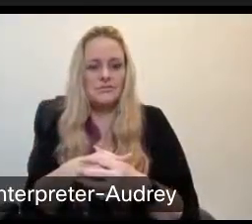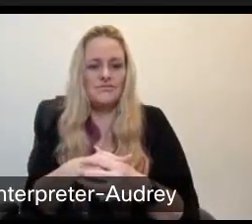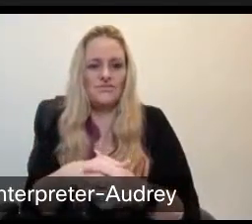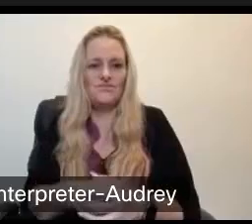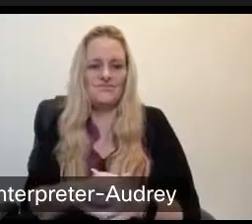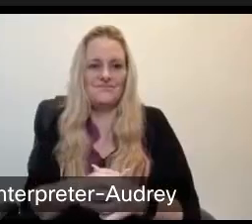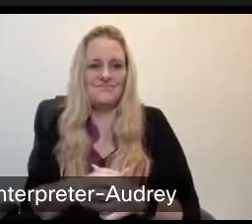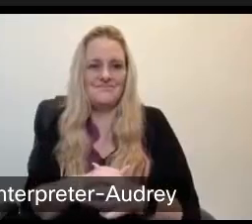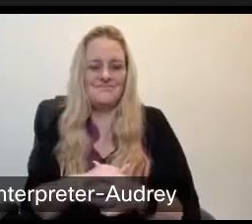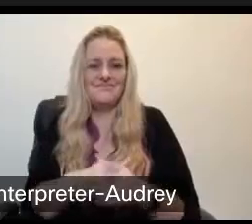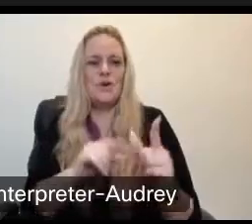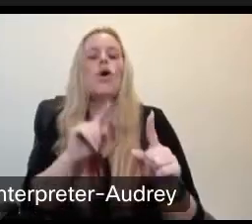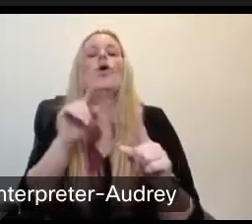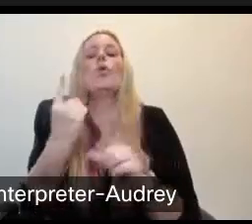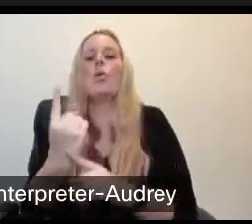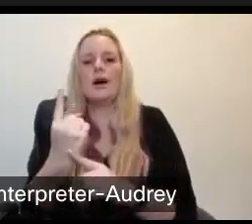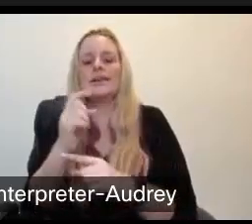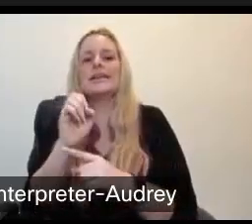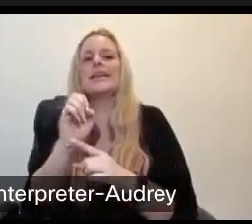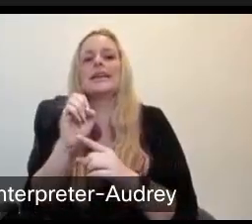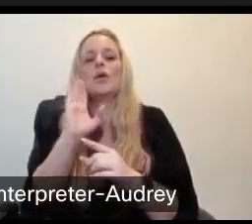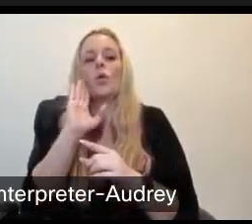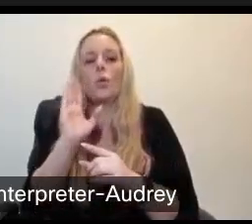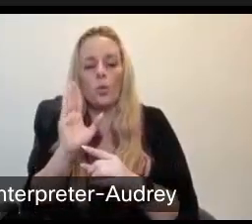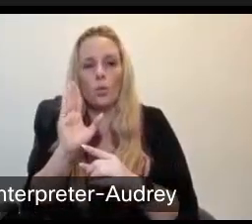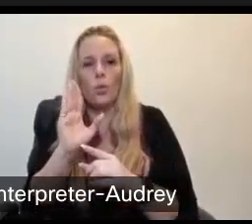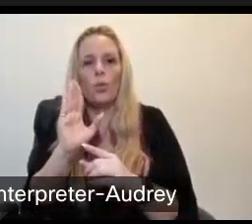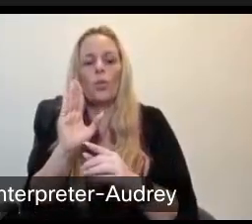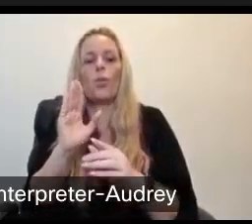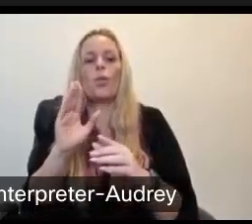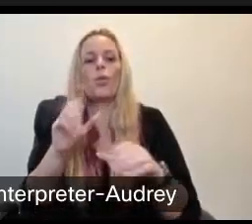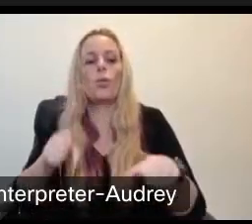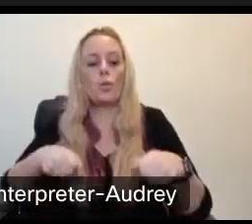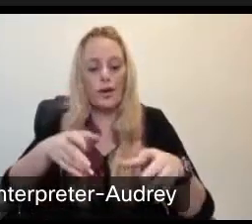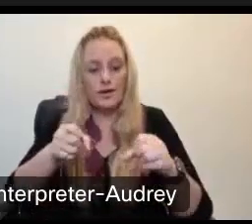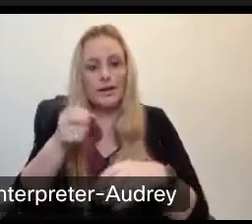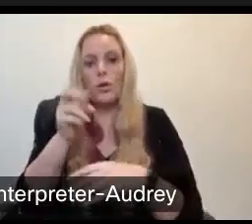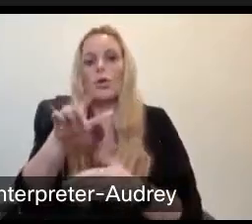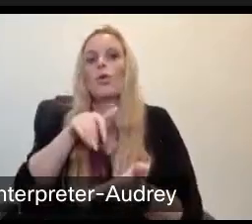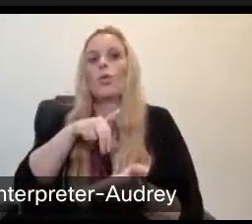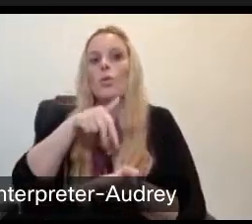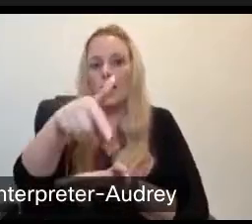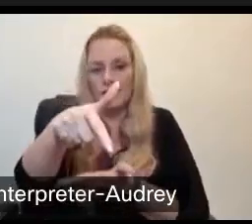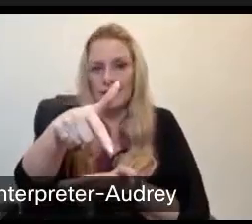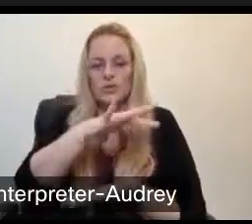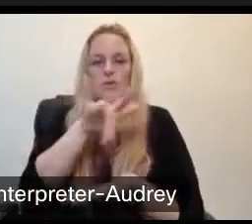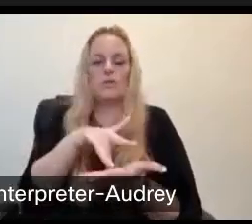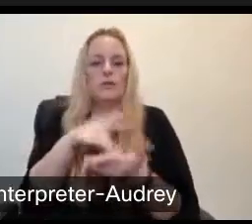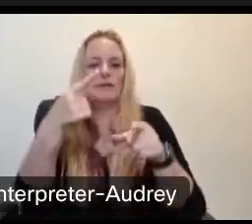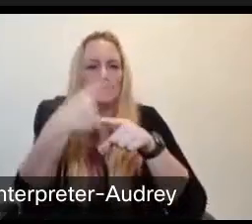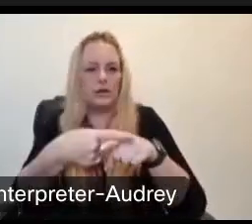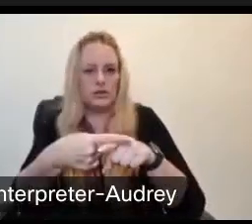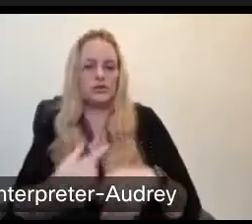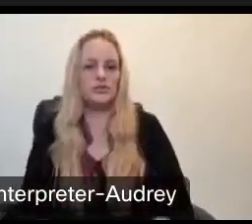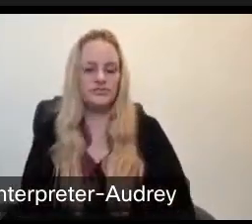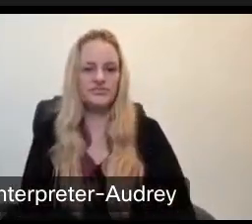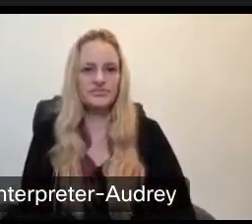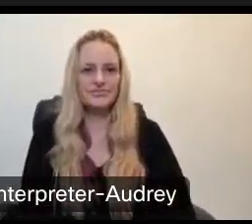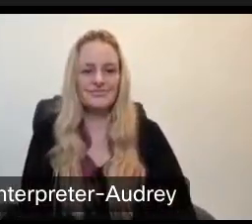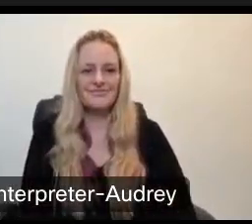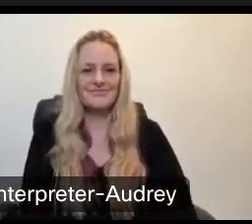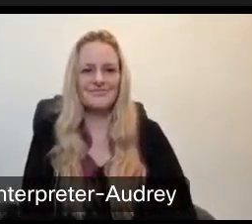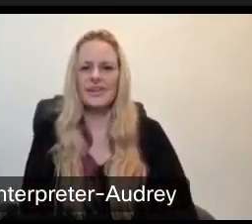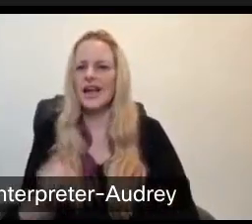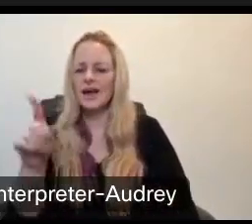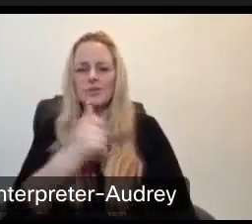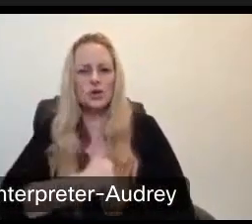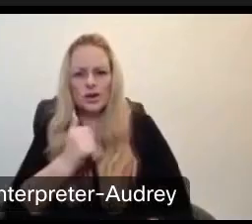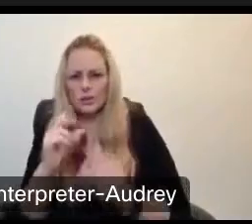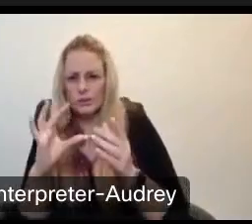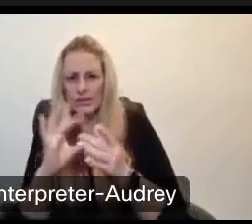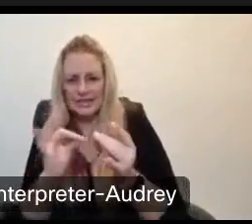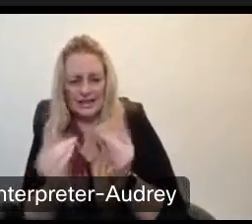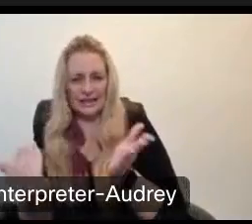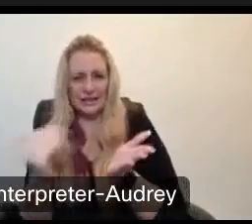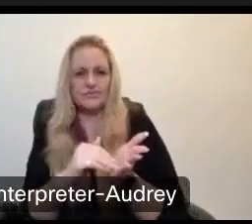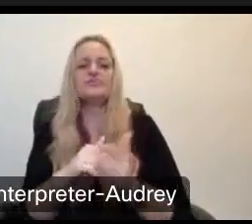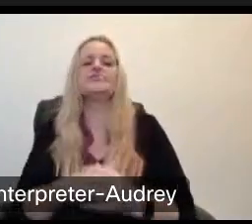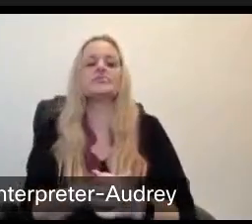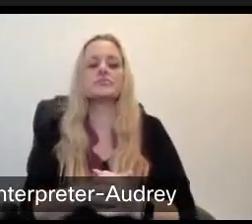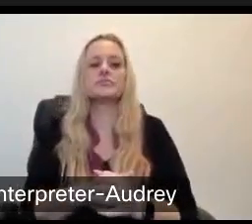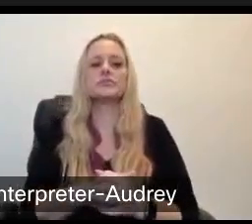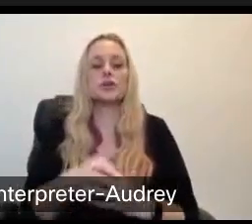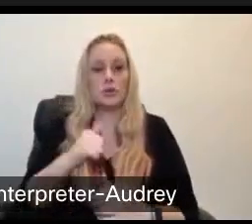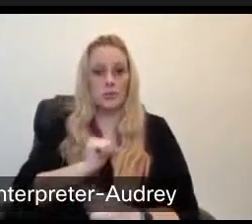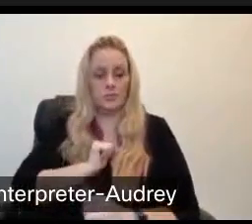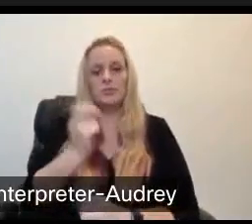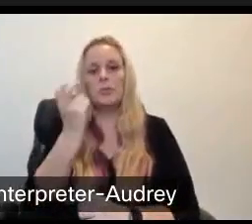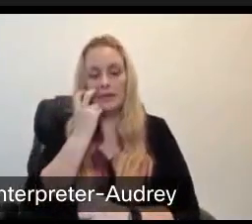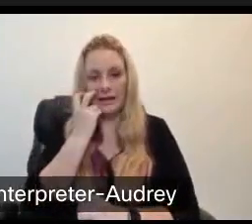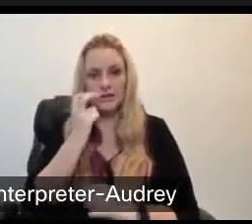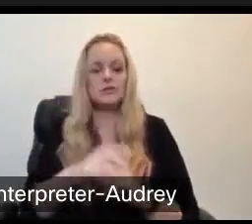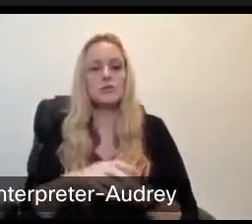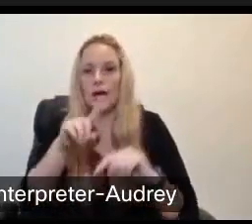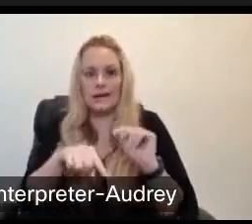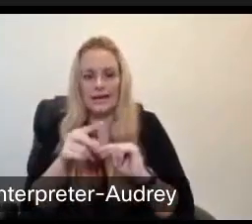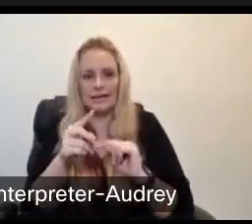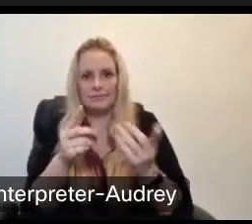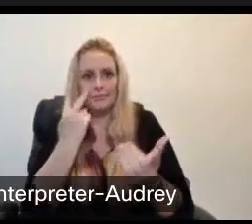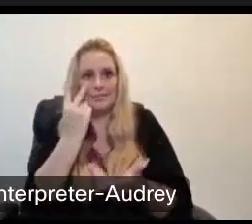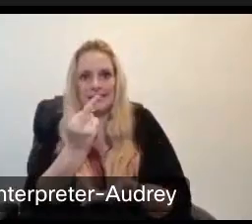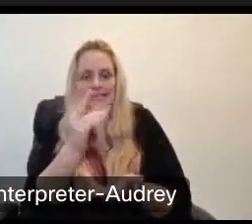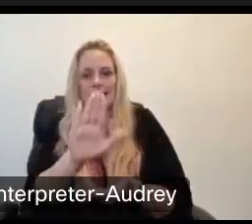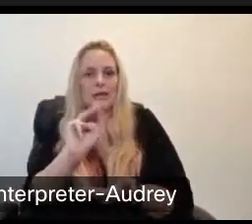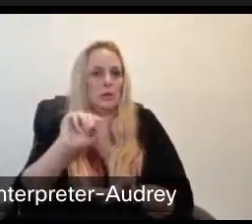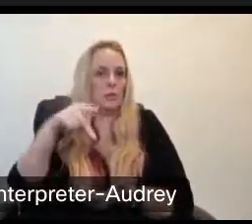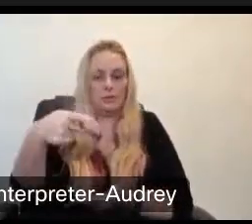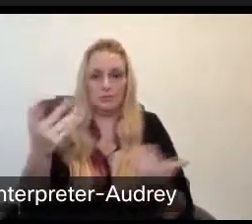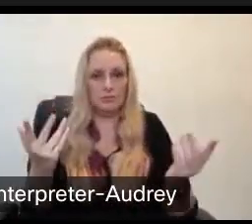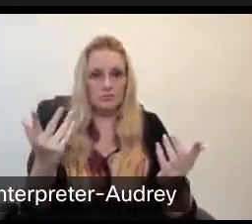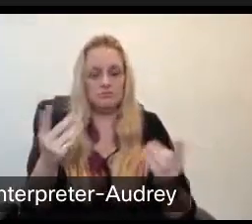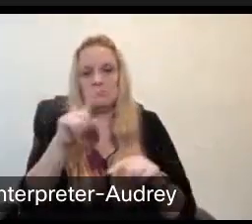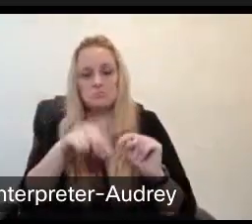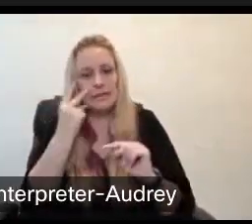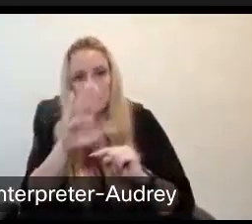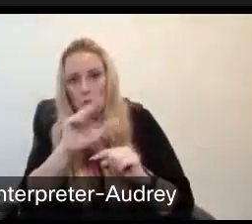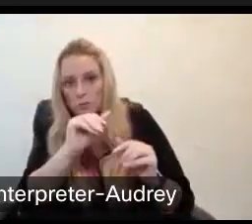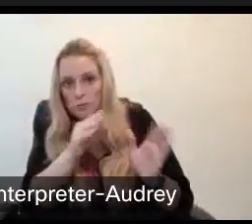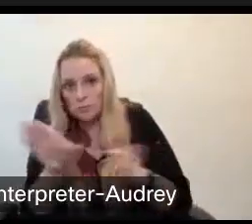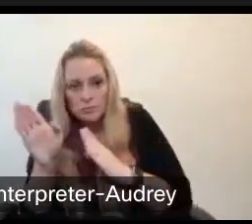One ends up walking or willing into the middle of the intersection. Can you repeat that one more time? Sure. As I am blind, I cannot I'm not able to visually observe your plan and you haven't described it.